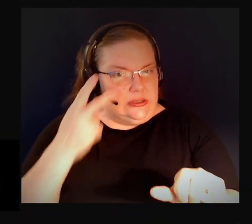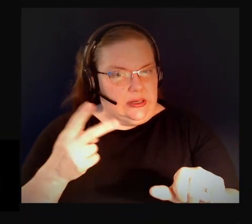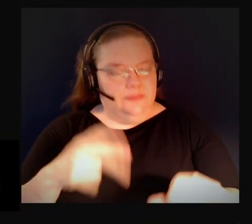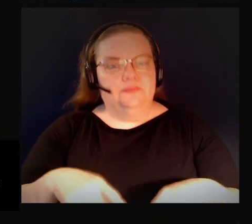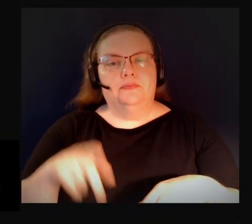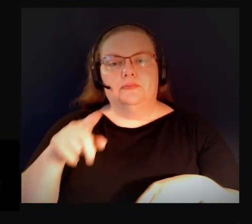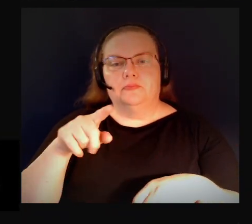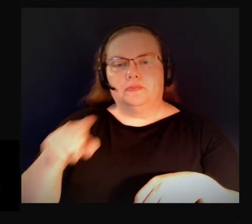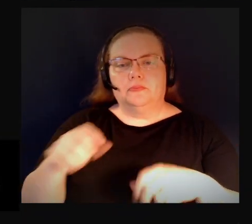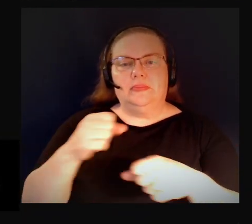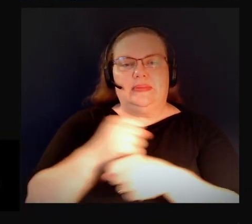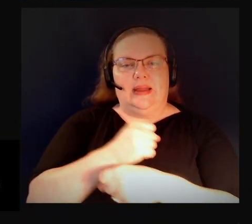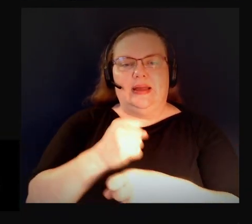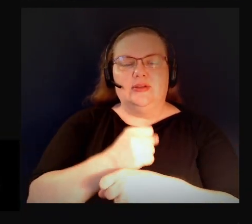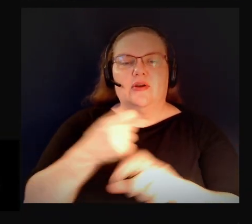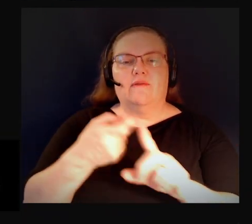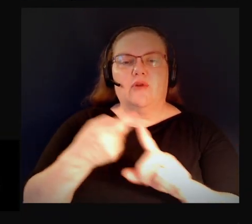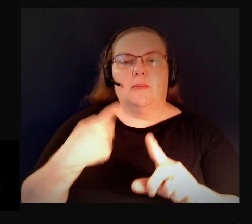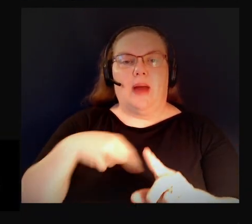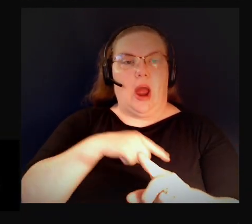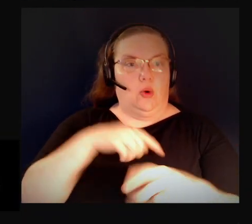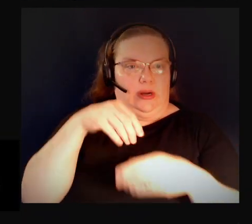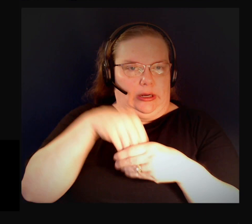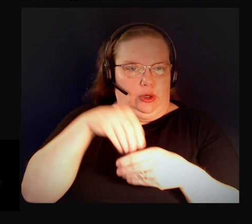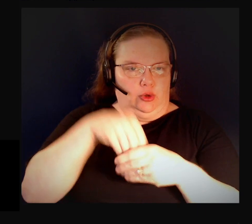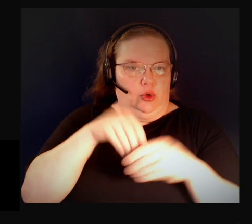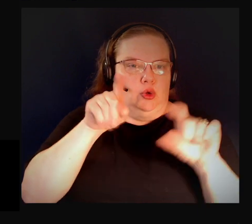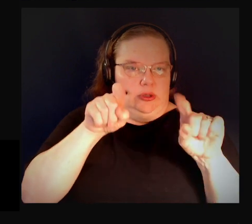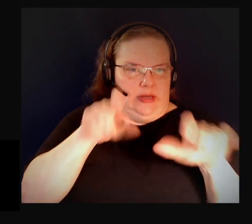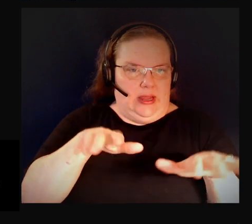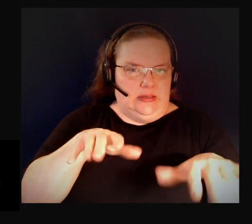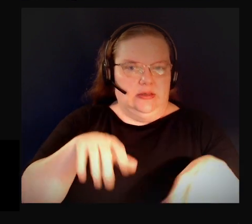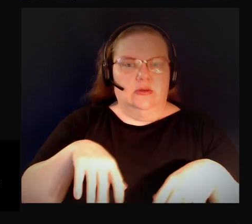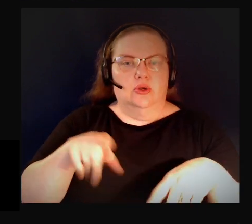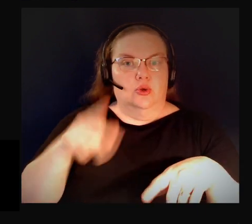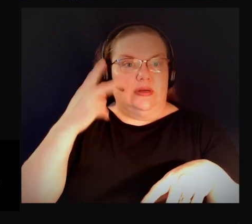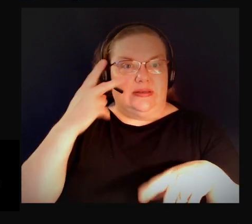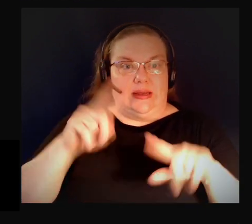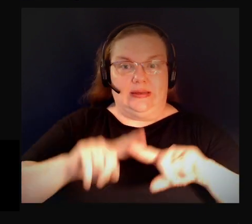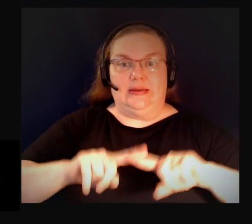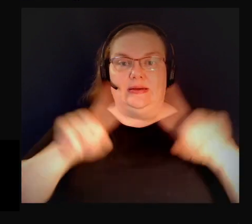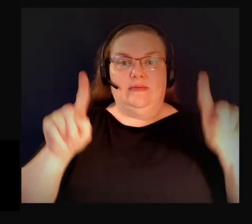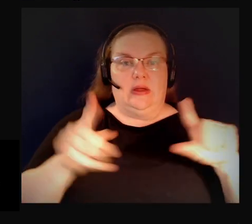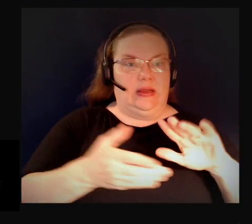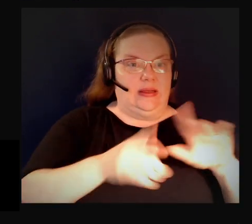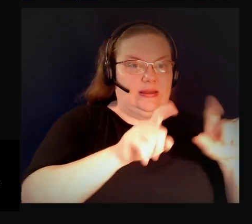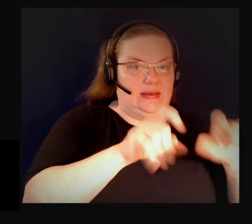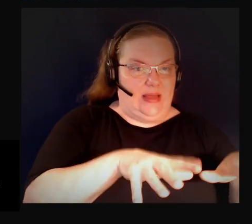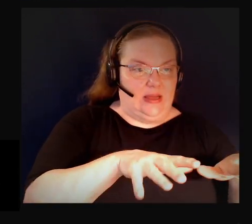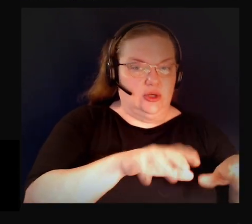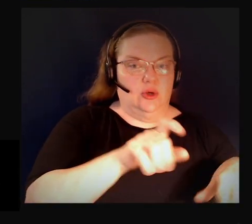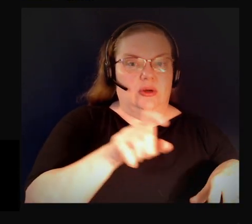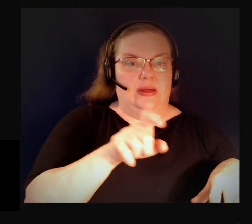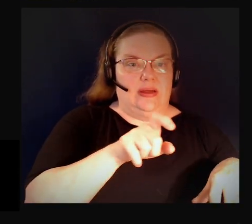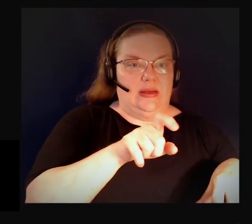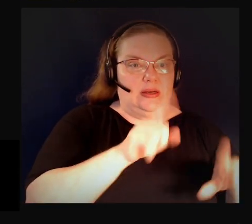from our internal Drawcall Performance Test. You can see a significant difference between the tests running on DirectX 11 versus DirectX 12.